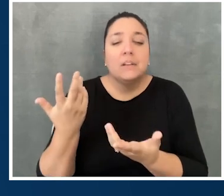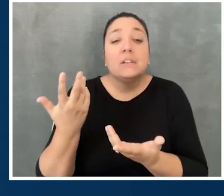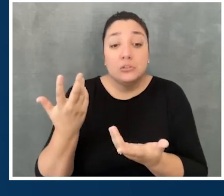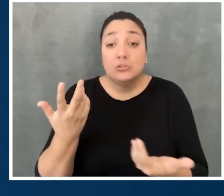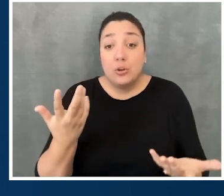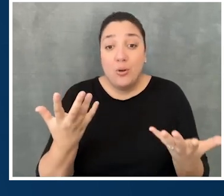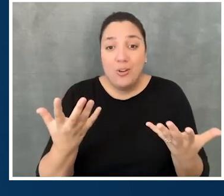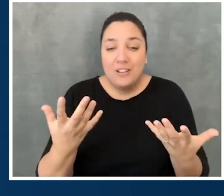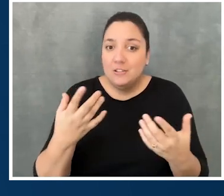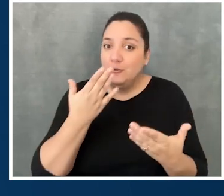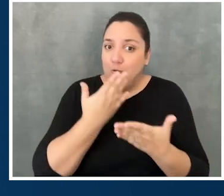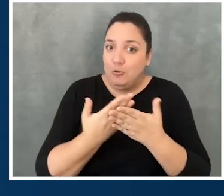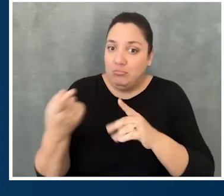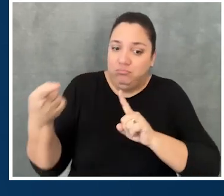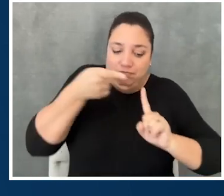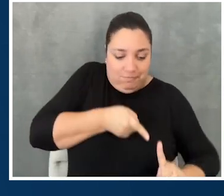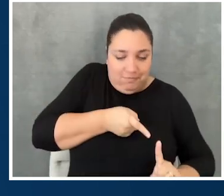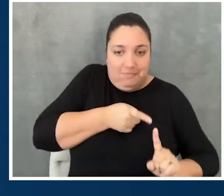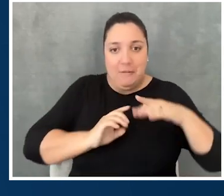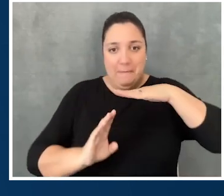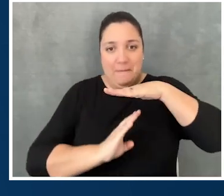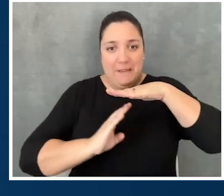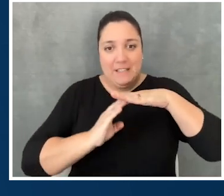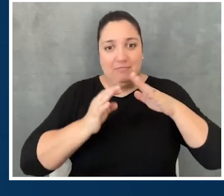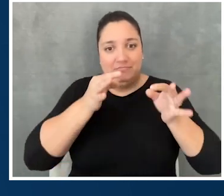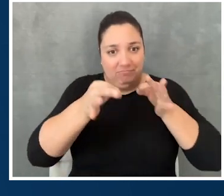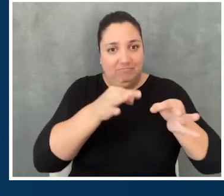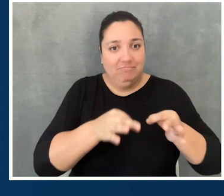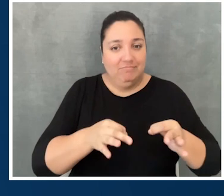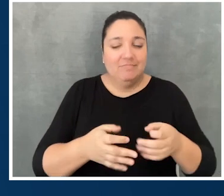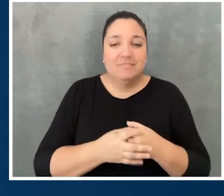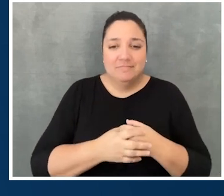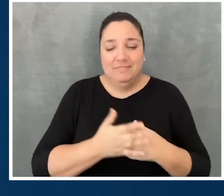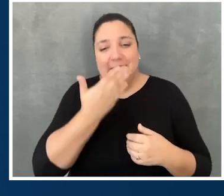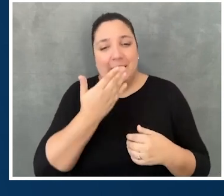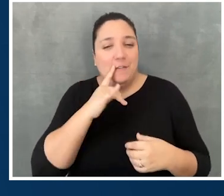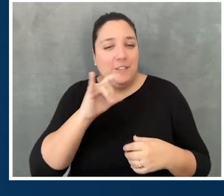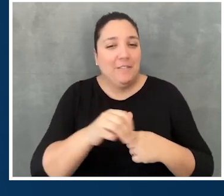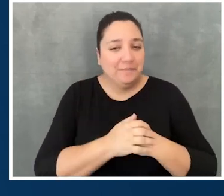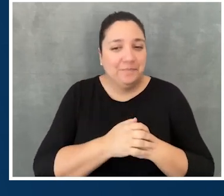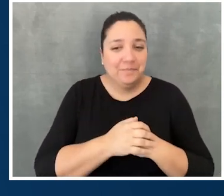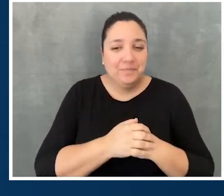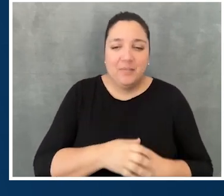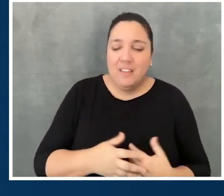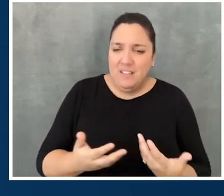So thank you so much for that. And how great- - You're welcome. (chuckles) How great for you to get this dream job?